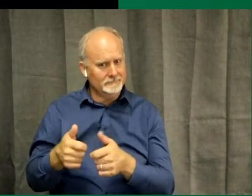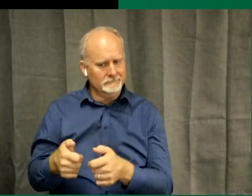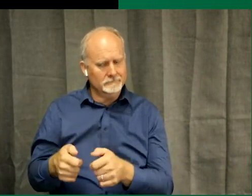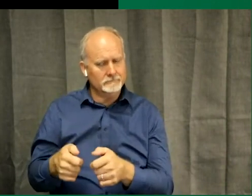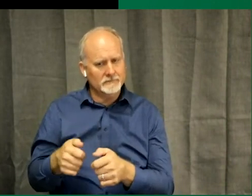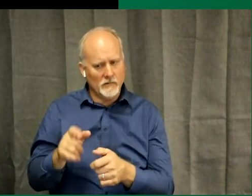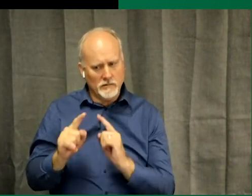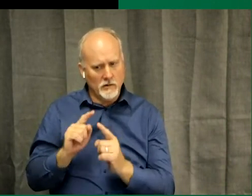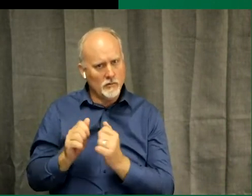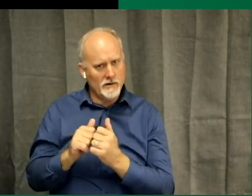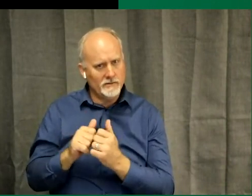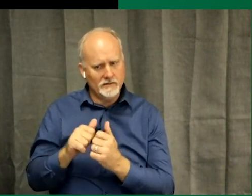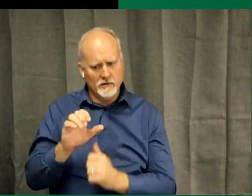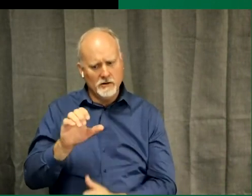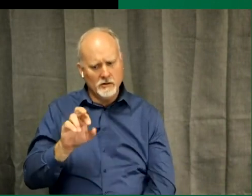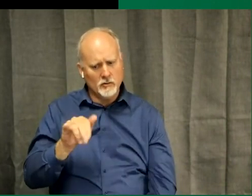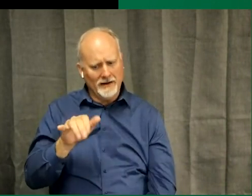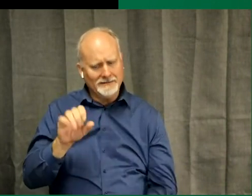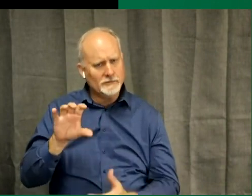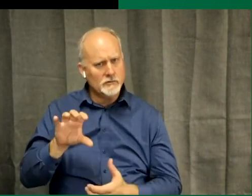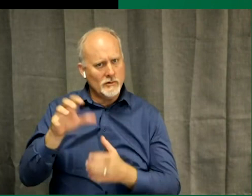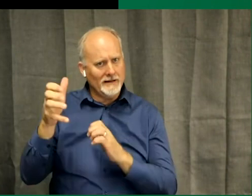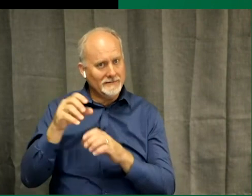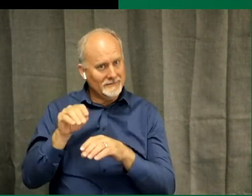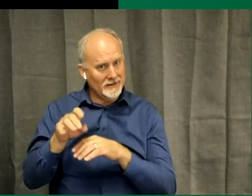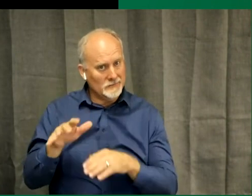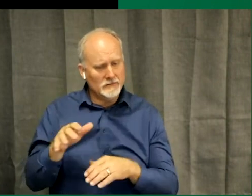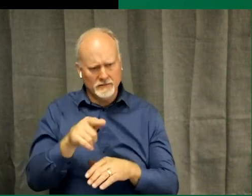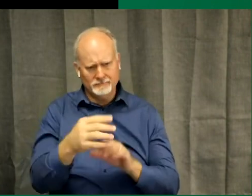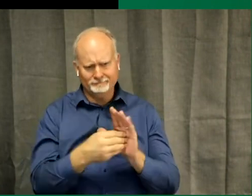counselor at any time you know go ahead and jot that number down so that you can get in touch